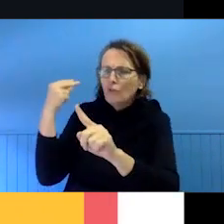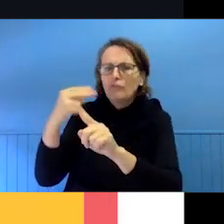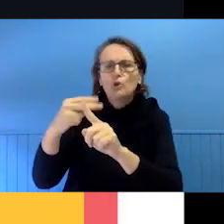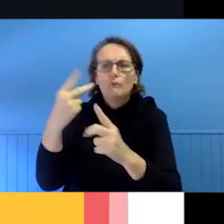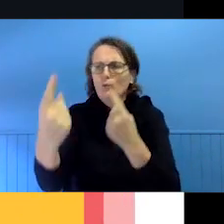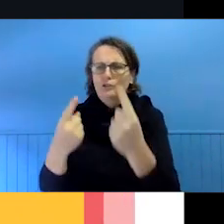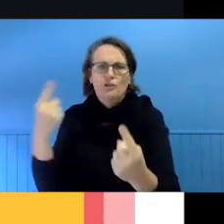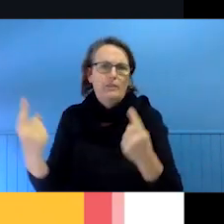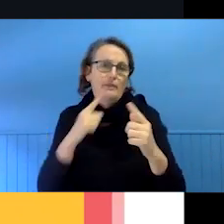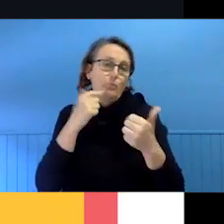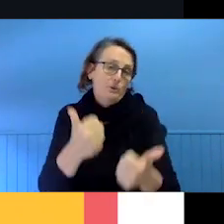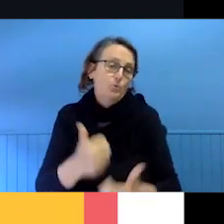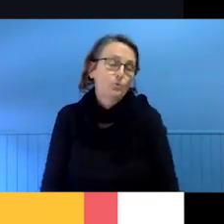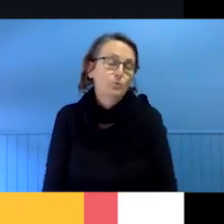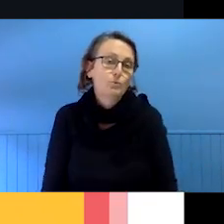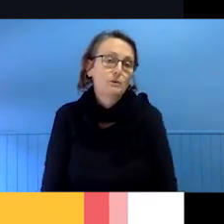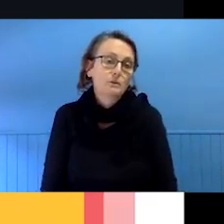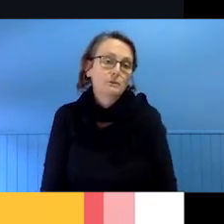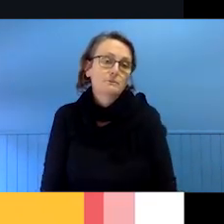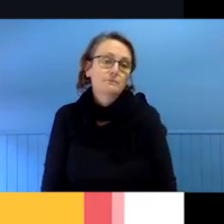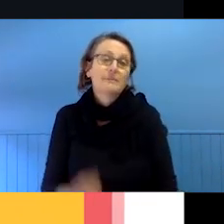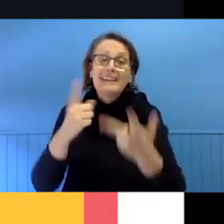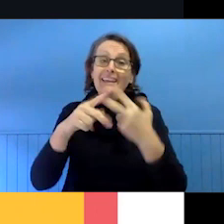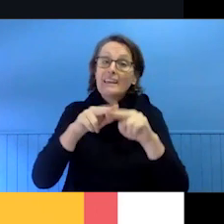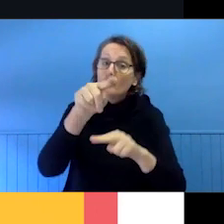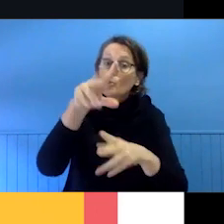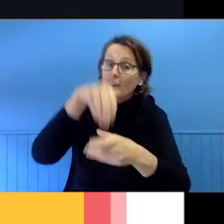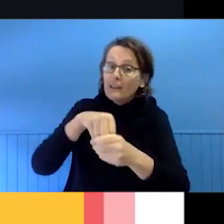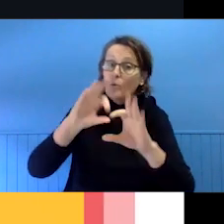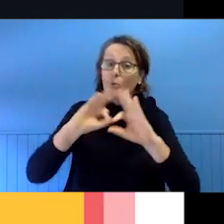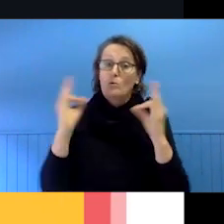That would be really helpful. And if you're in an organisation, coordinate a review at